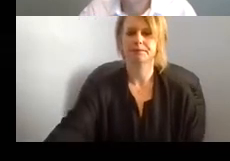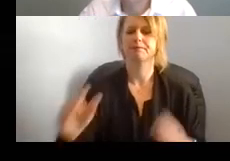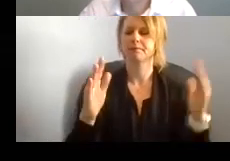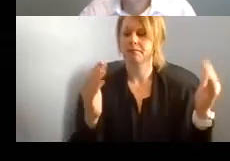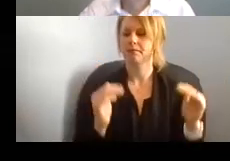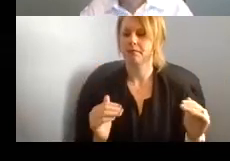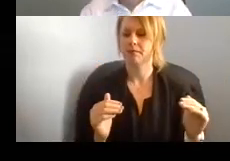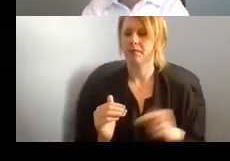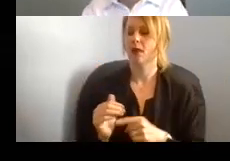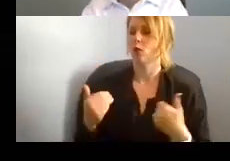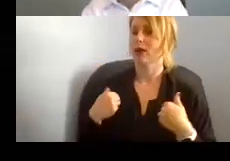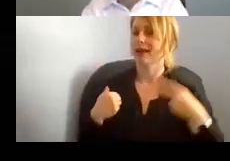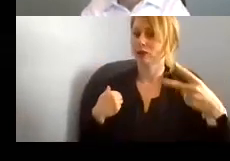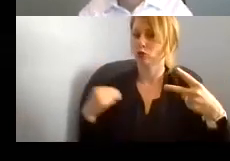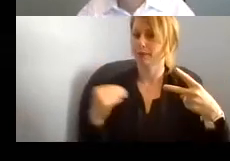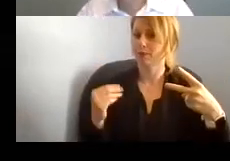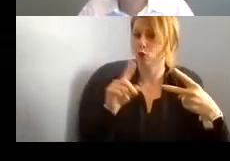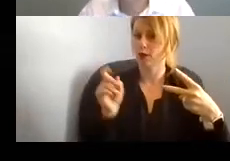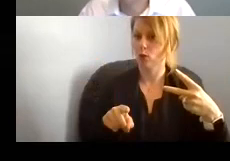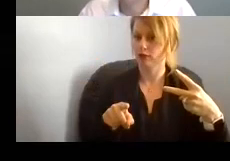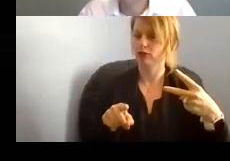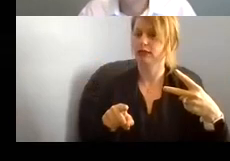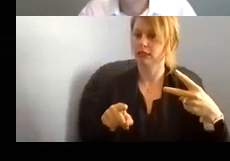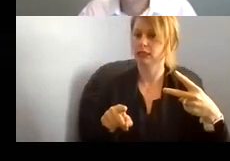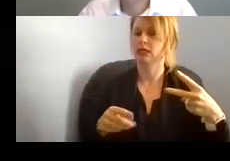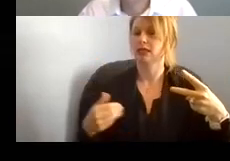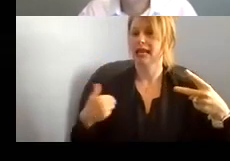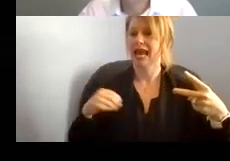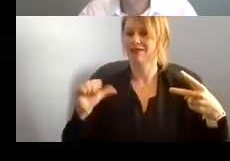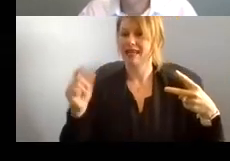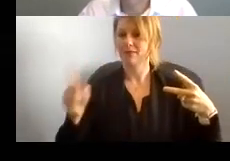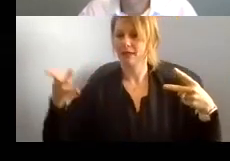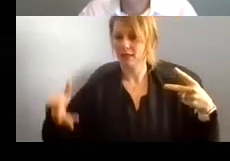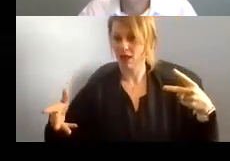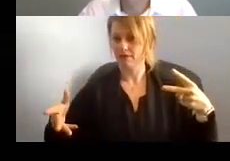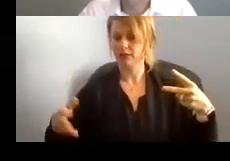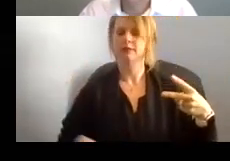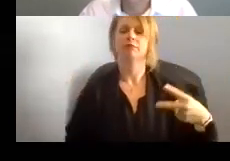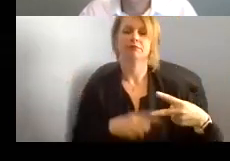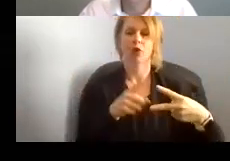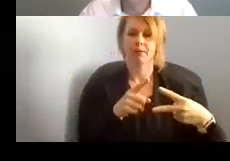We’ve got two more questions in the queue right now, and there’s about 10 minutes left. So first question in the chat,